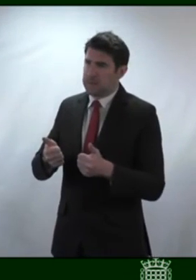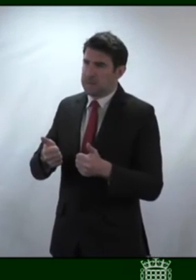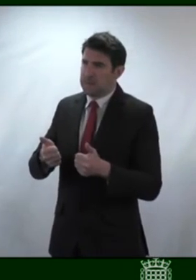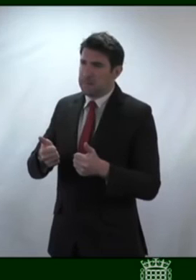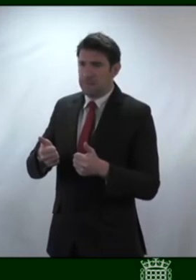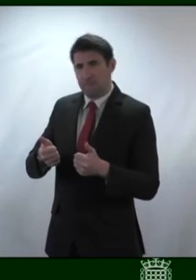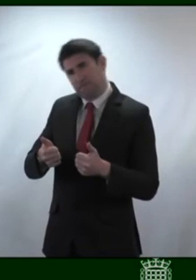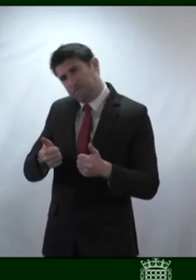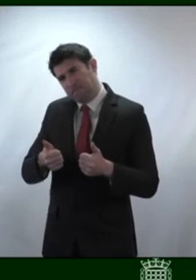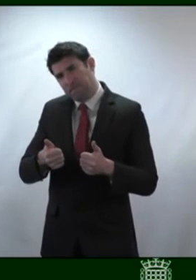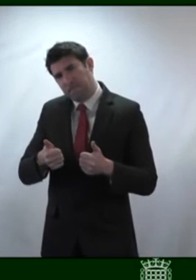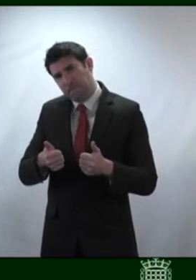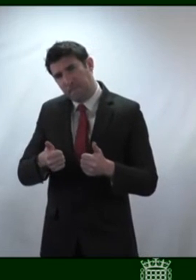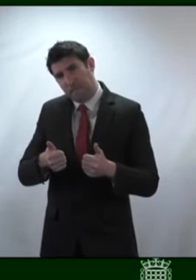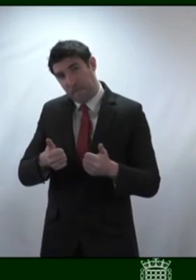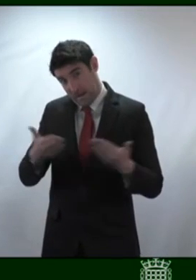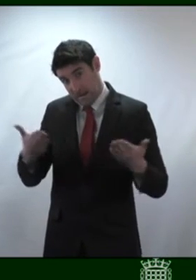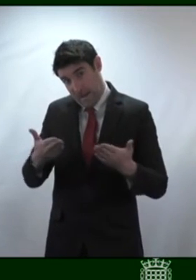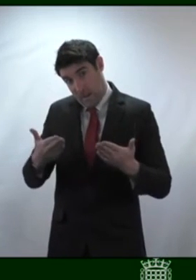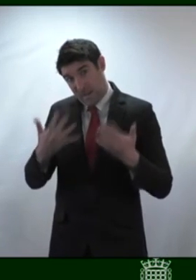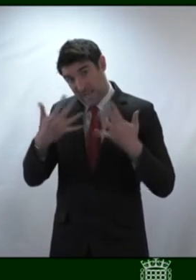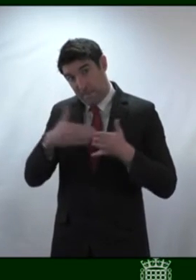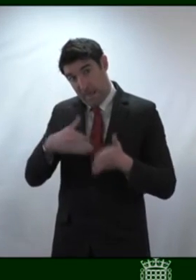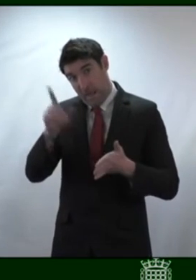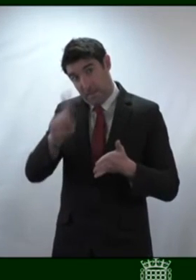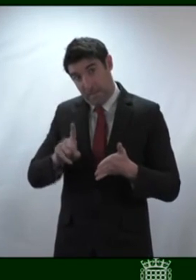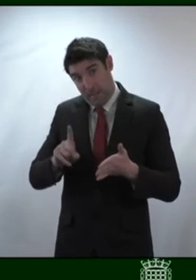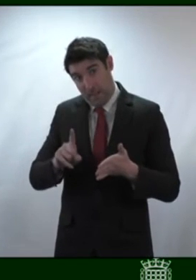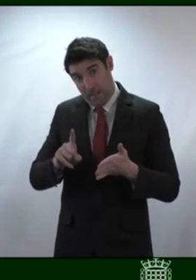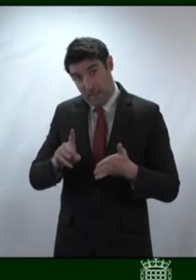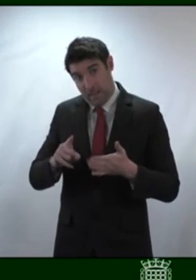we said would happen: areas going up the tiers. Does the Prime Minister not recognise that his